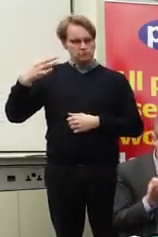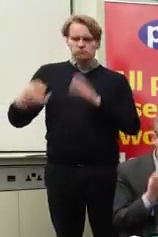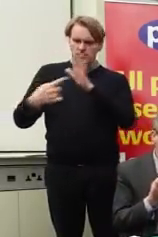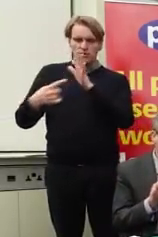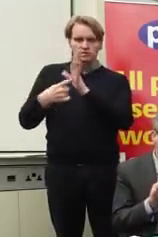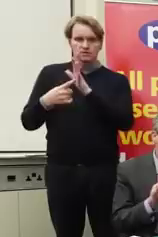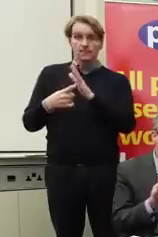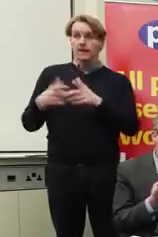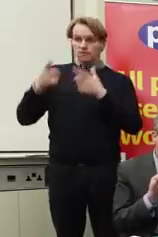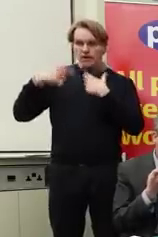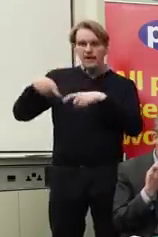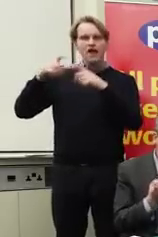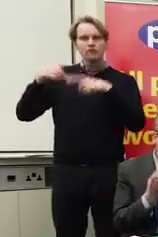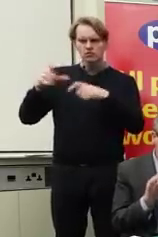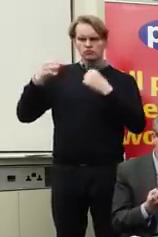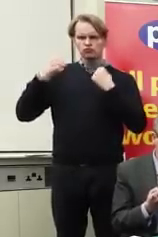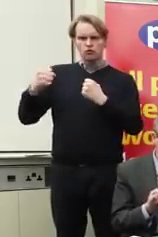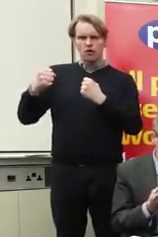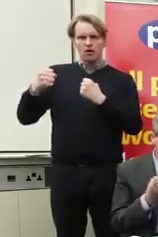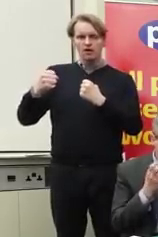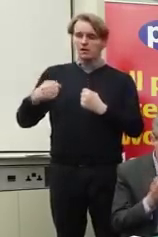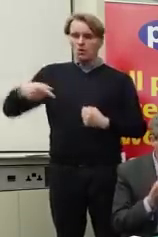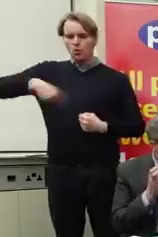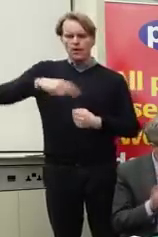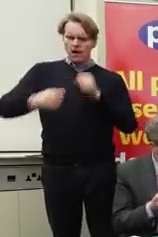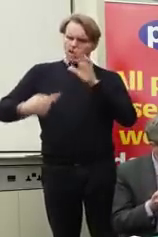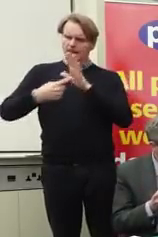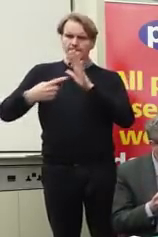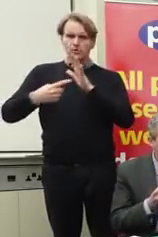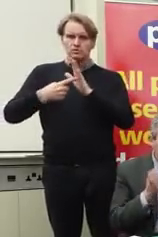we do that we provide such important services that we do have the power to